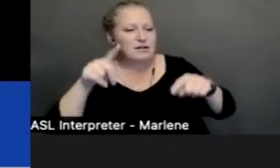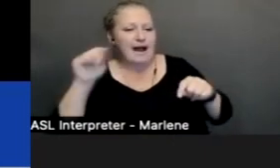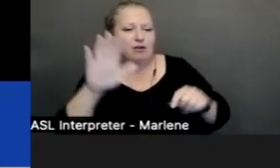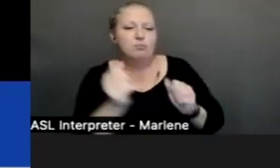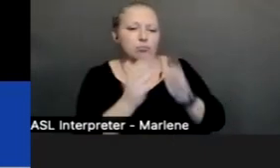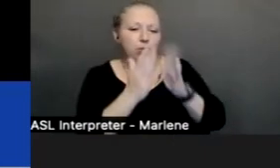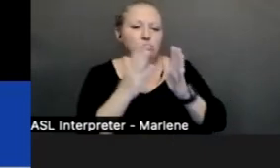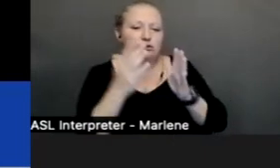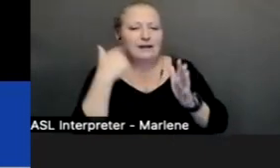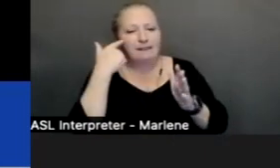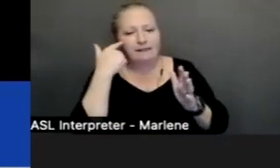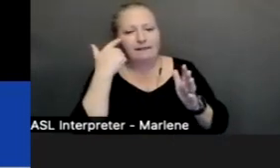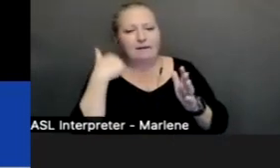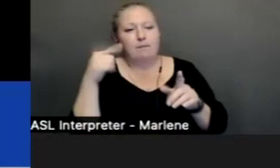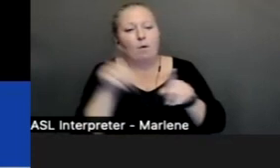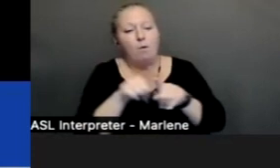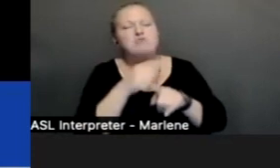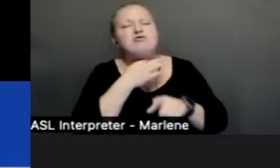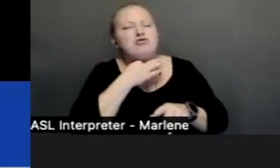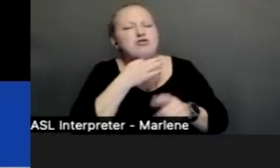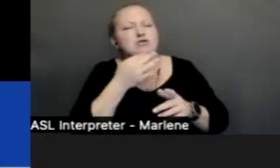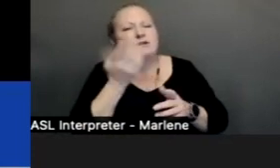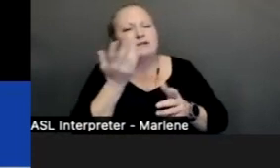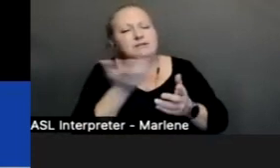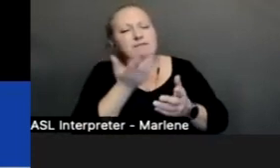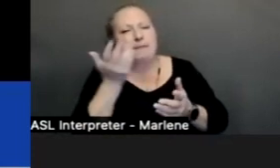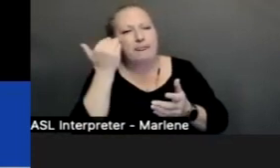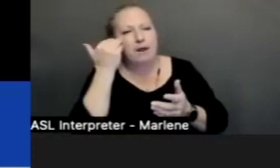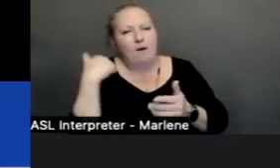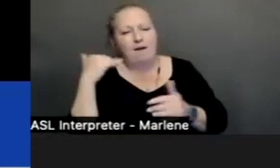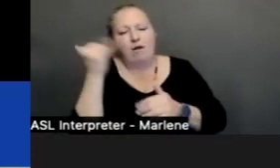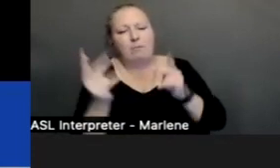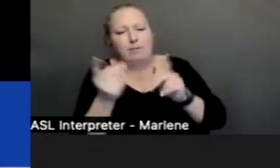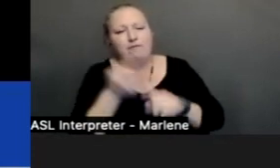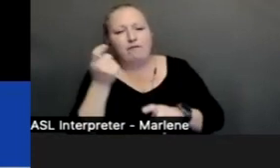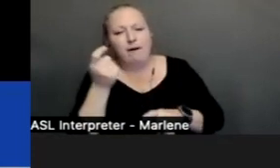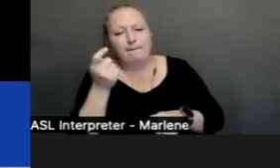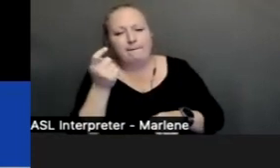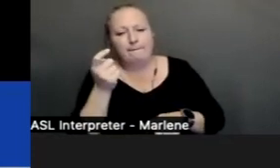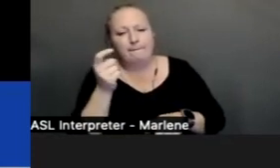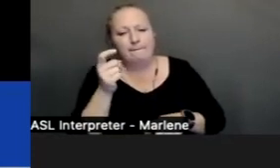I think I I'm also curious you know I I know we've got other folks here from from districts that have